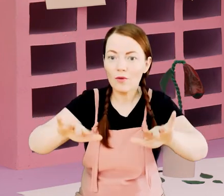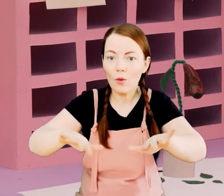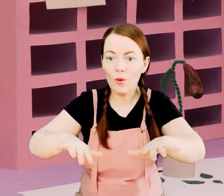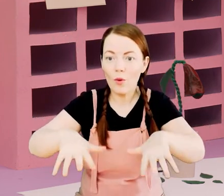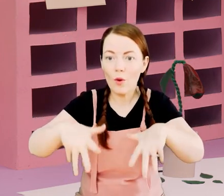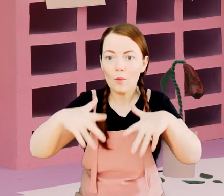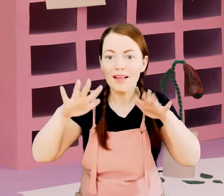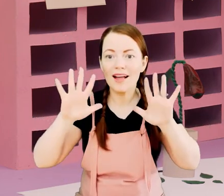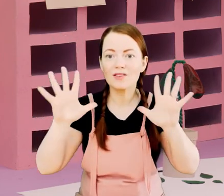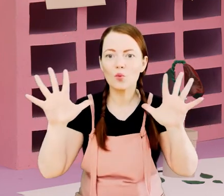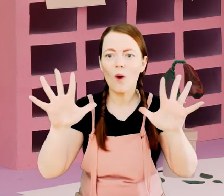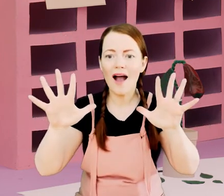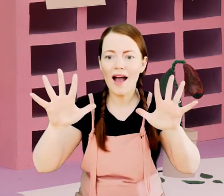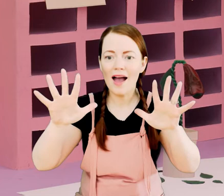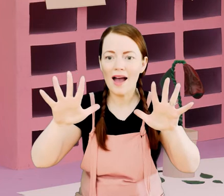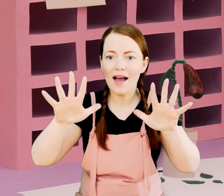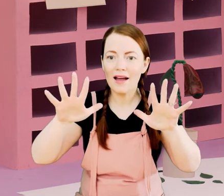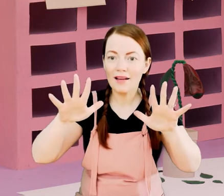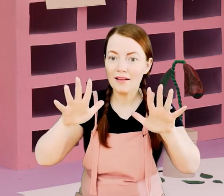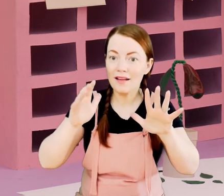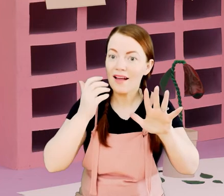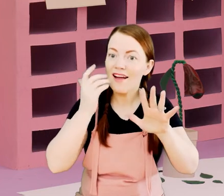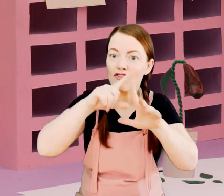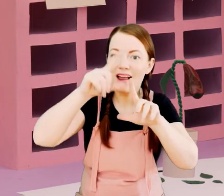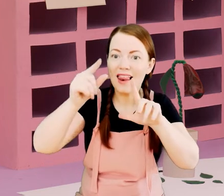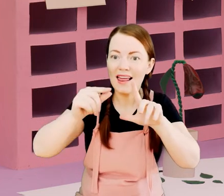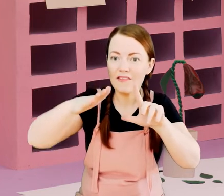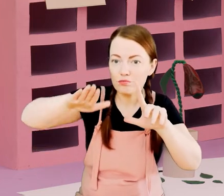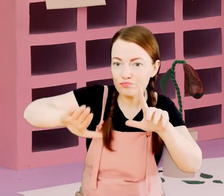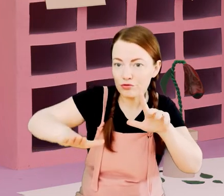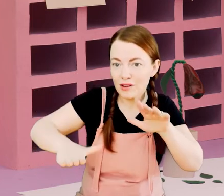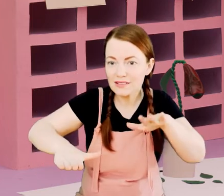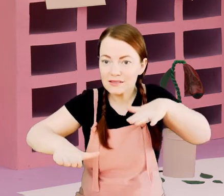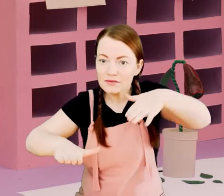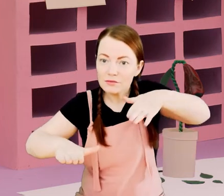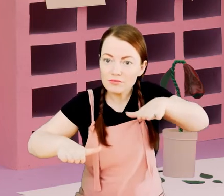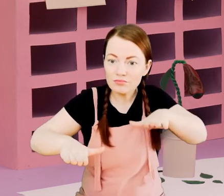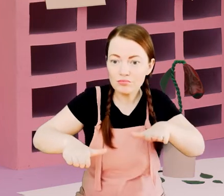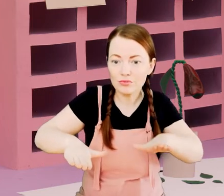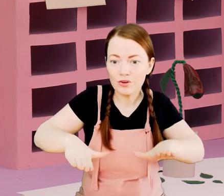Open your hands wide and press each fallen leaf down into the ground...